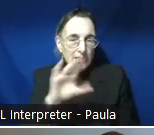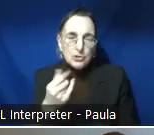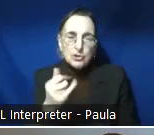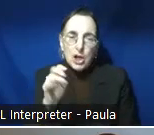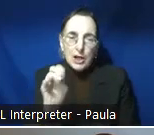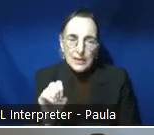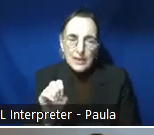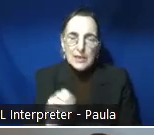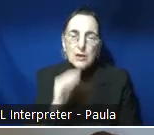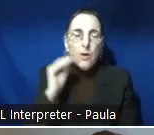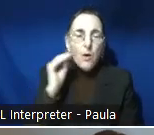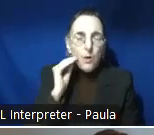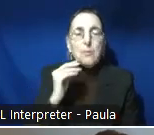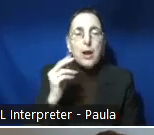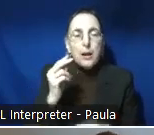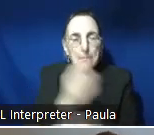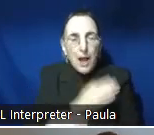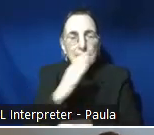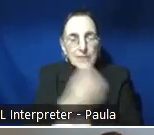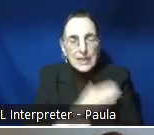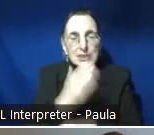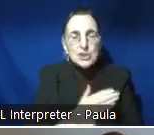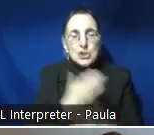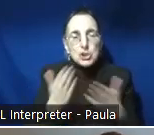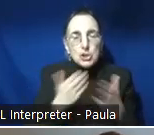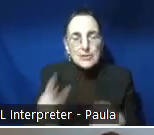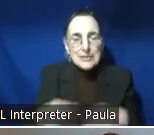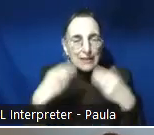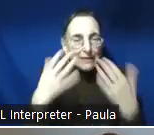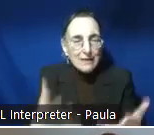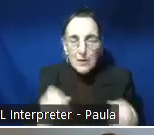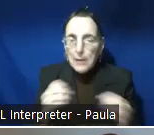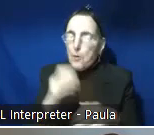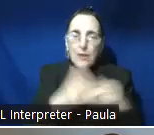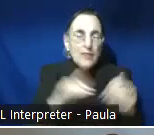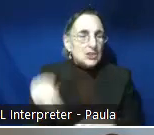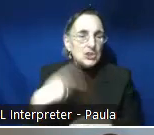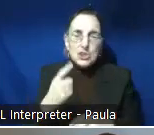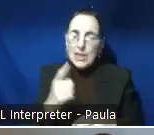modification service delivery goes beyond just installing modifications as many of